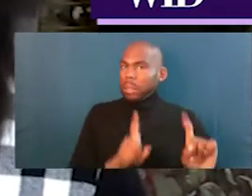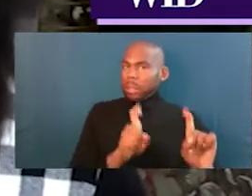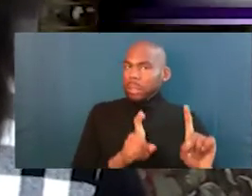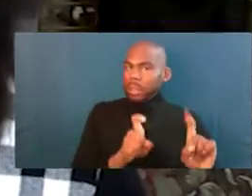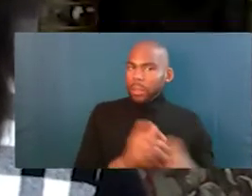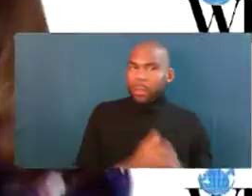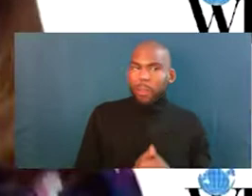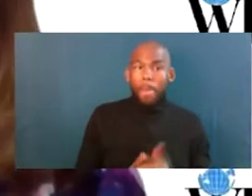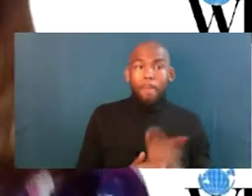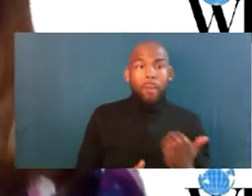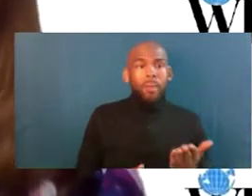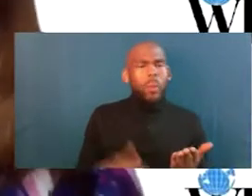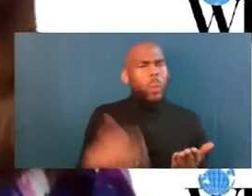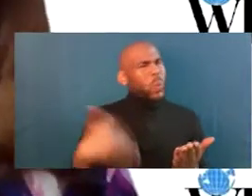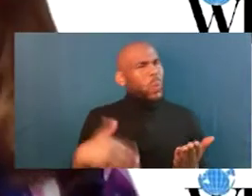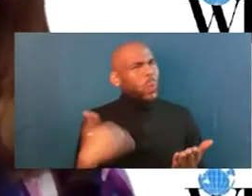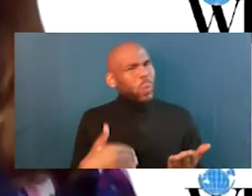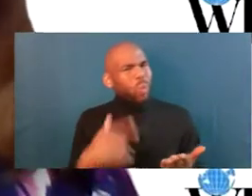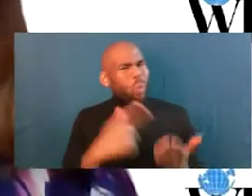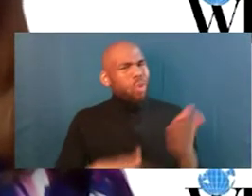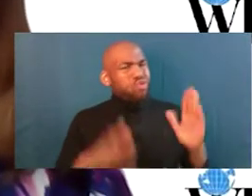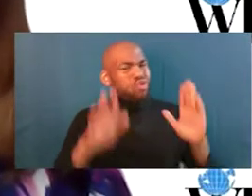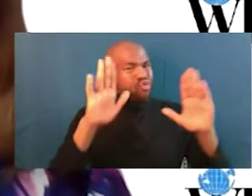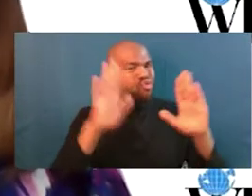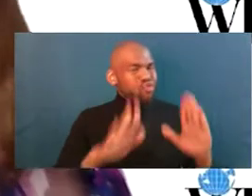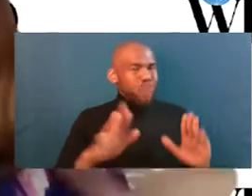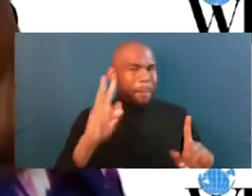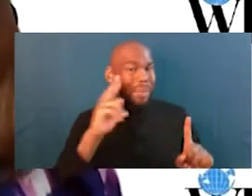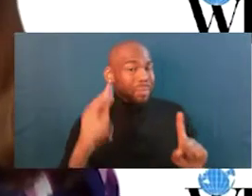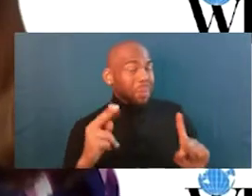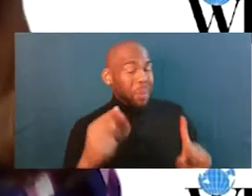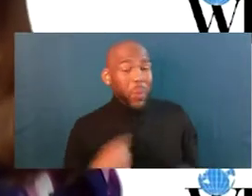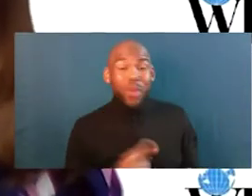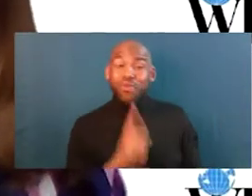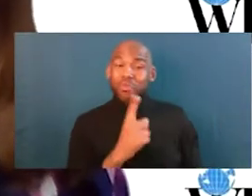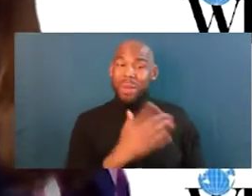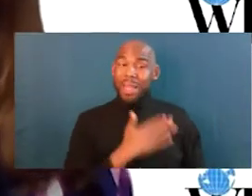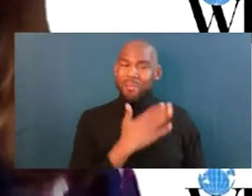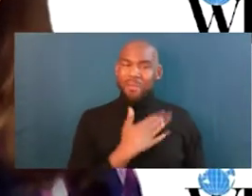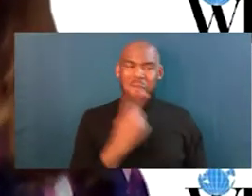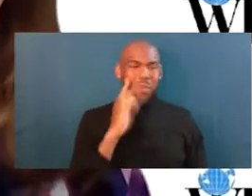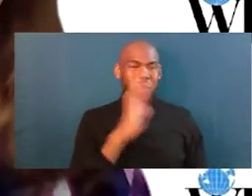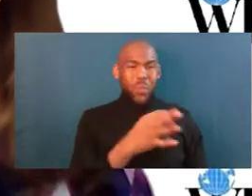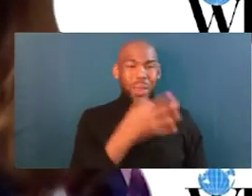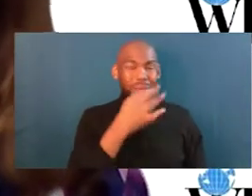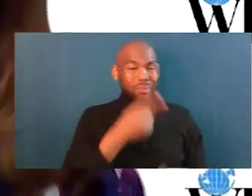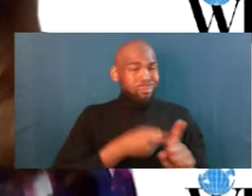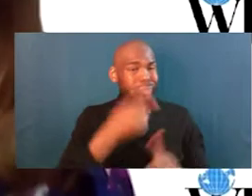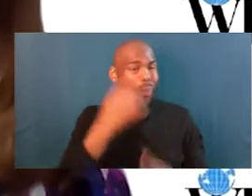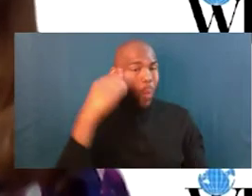Great perspective. We are so grateful for the expertise on the WID board